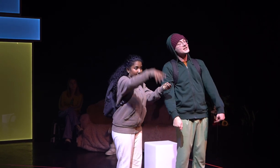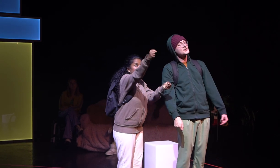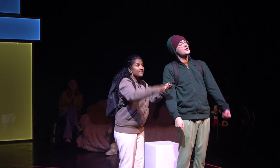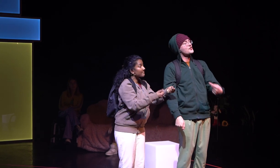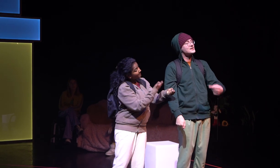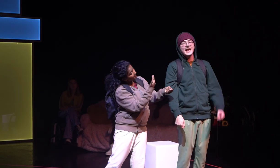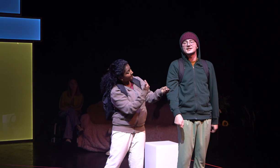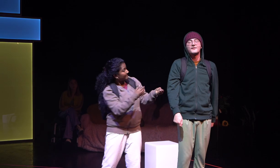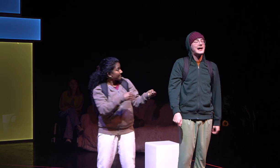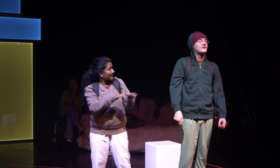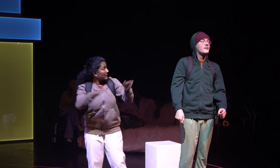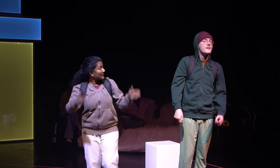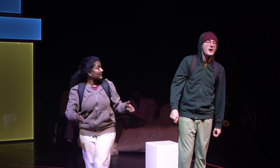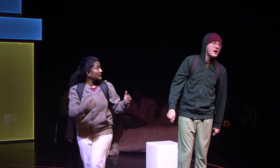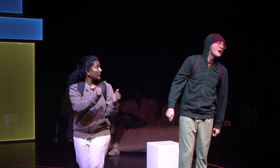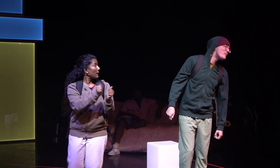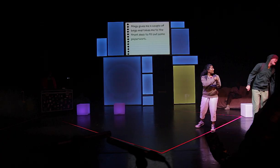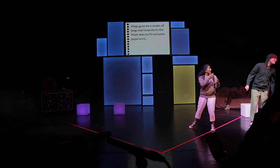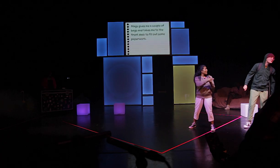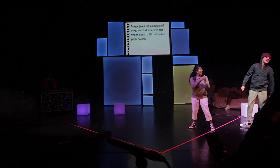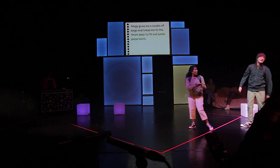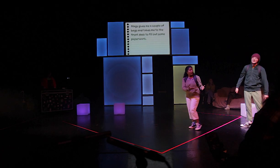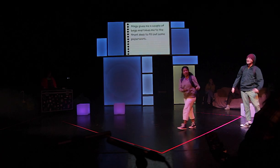takes us to the front desk to fill out some paperwork.